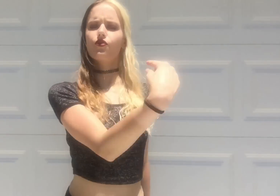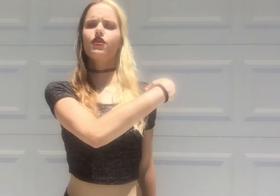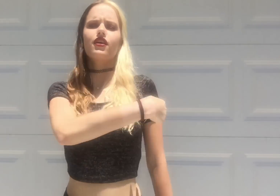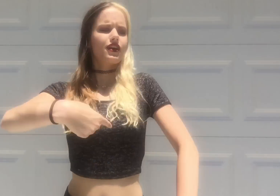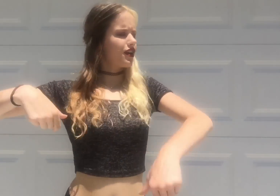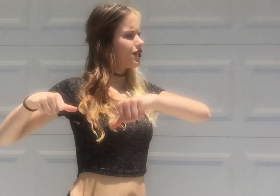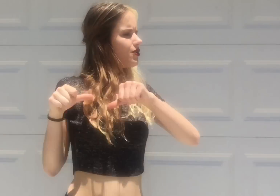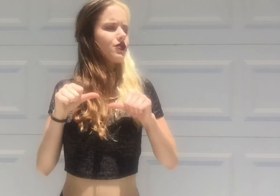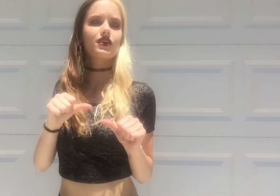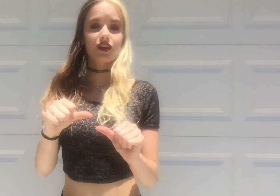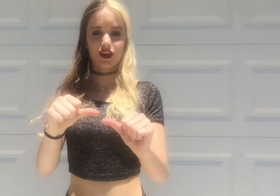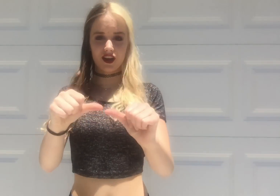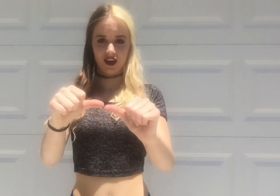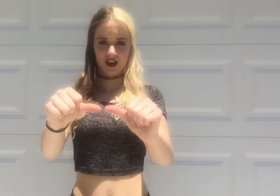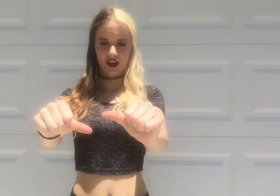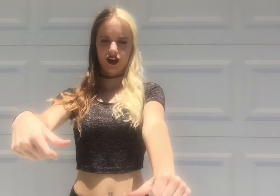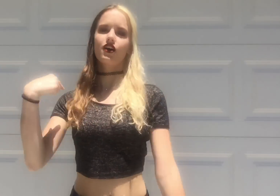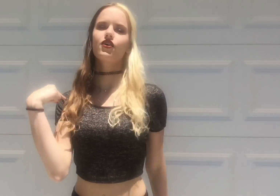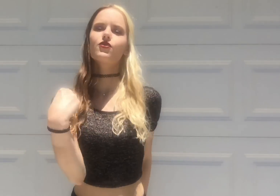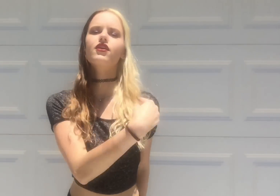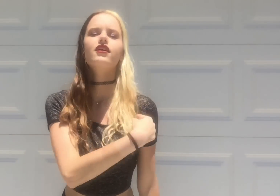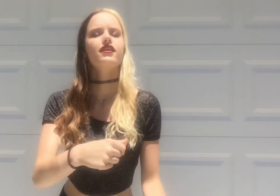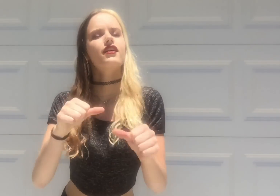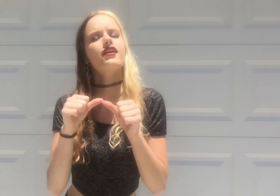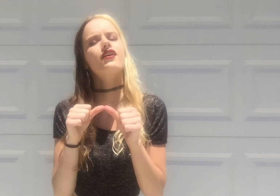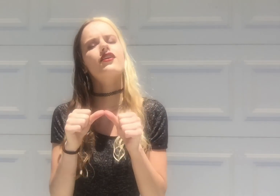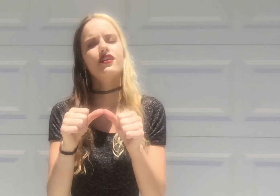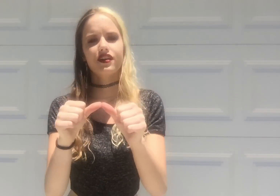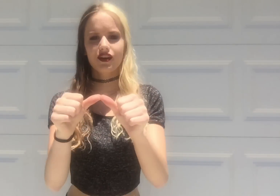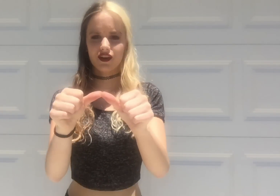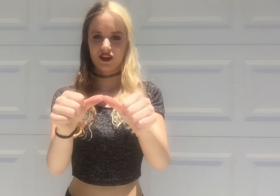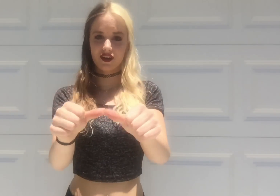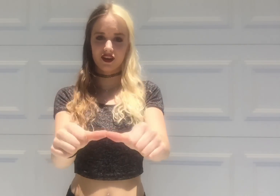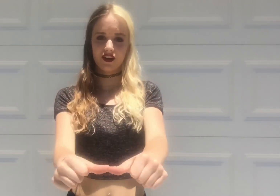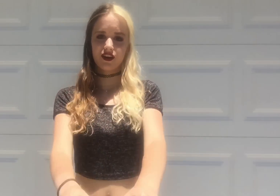We'll carry on,